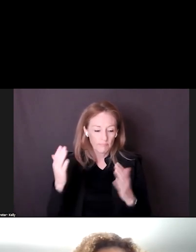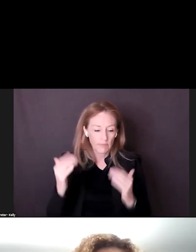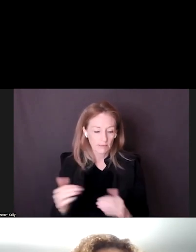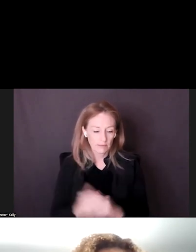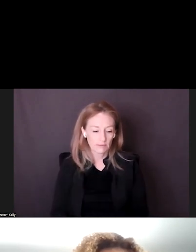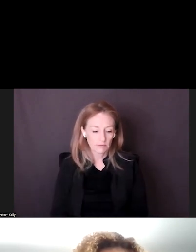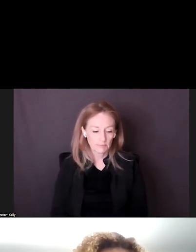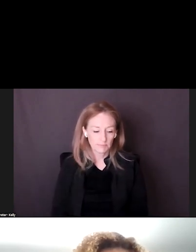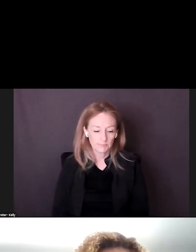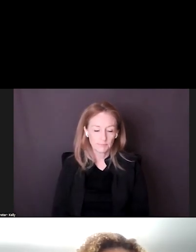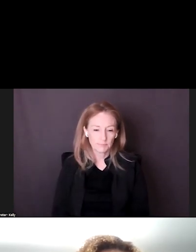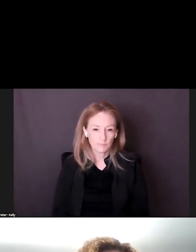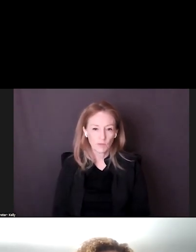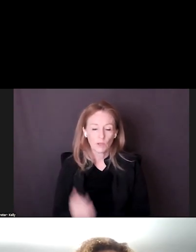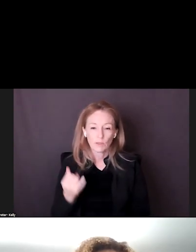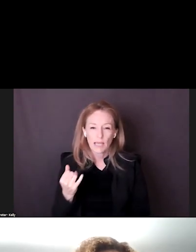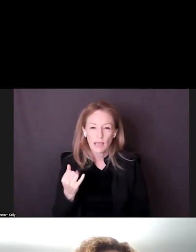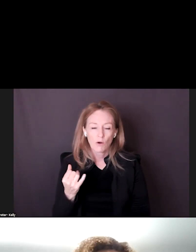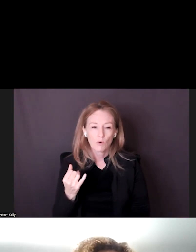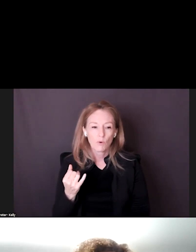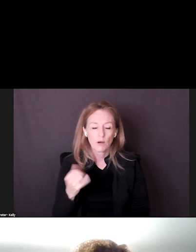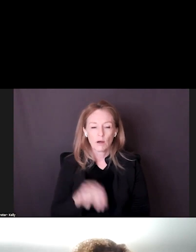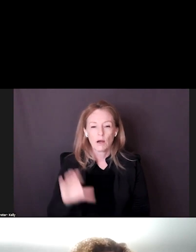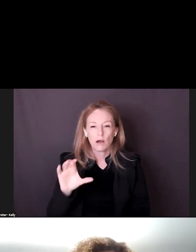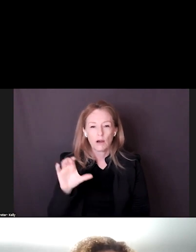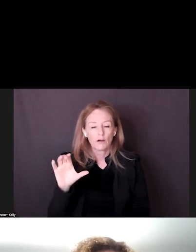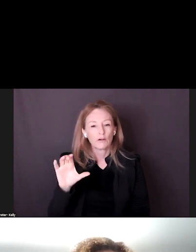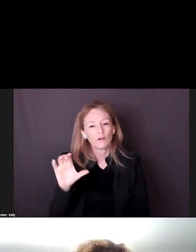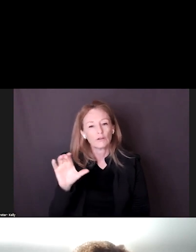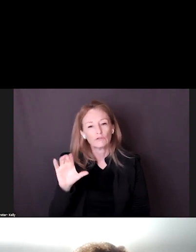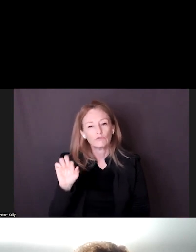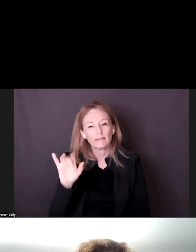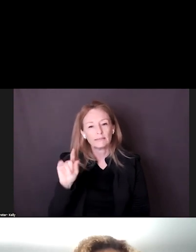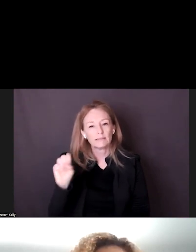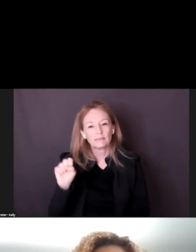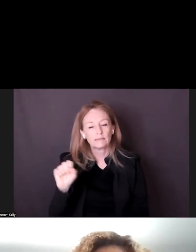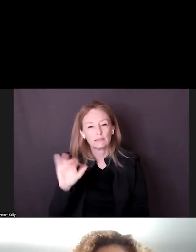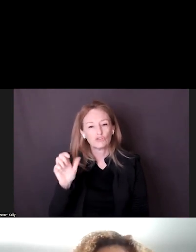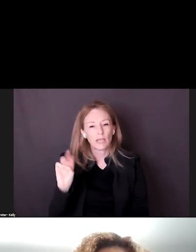I AM GOING TO TURN IT OVER TO THE CRISIS JAM FAVORITE KNOWN